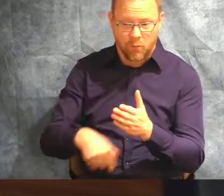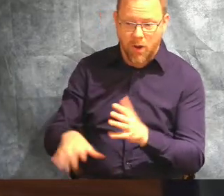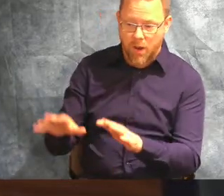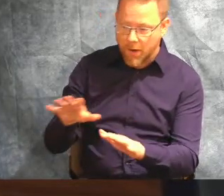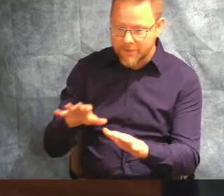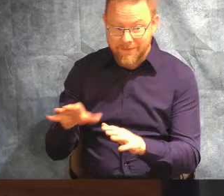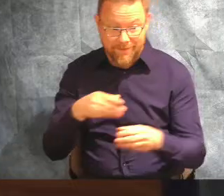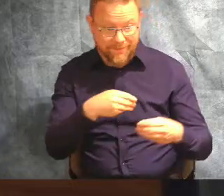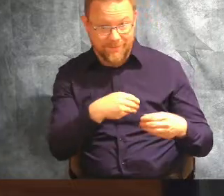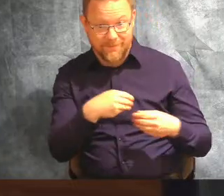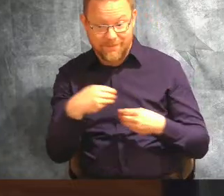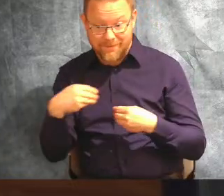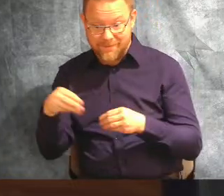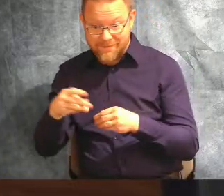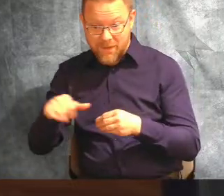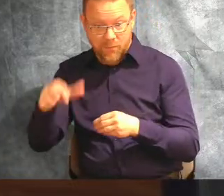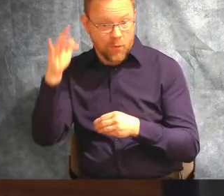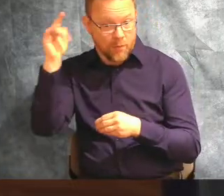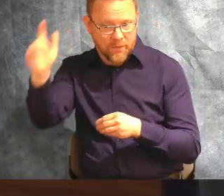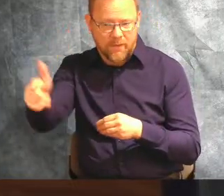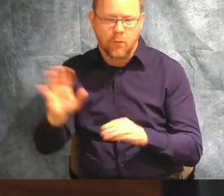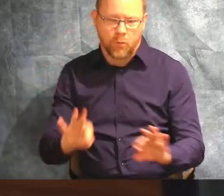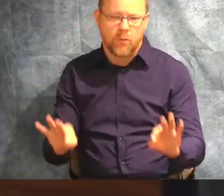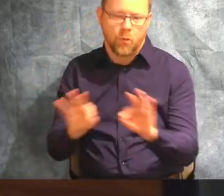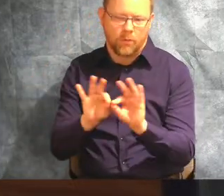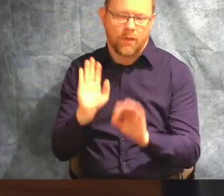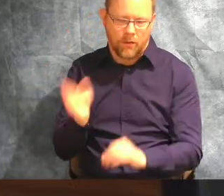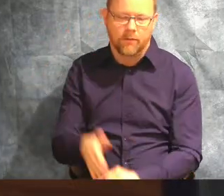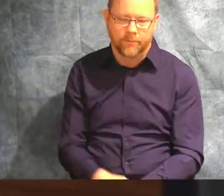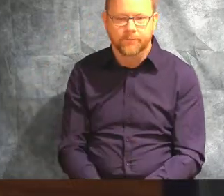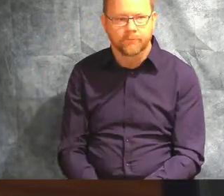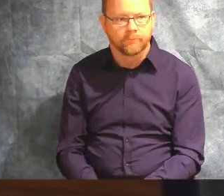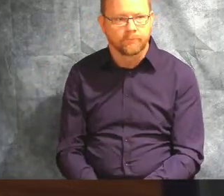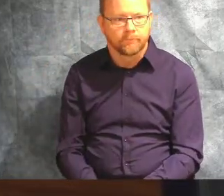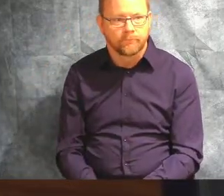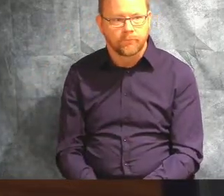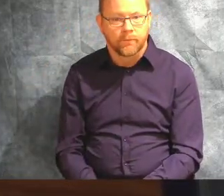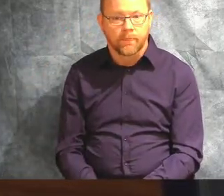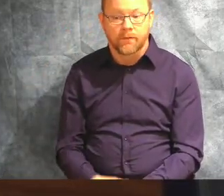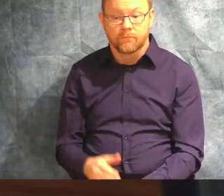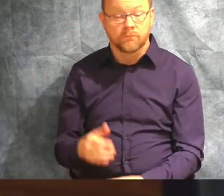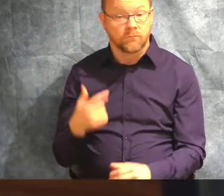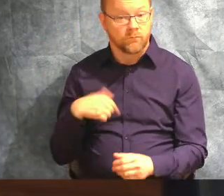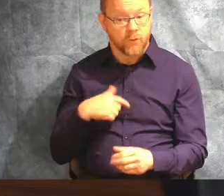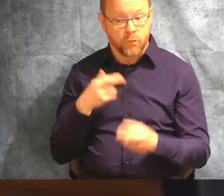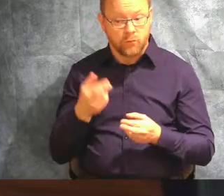of that property down down the road. So with that the Administration recommends approval.